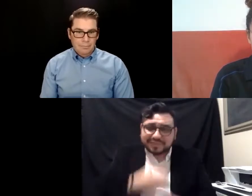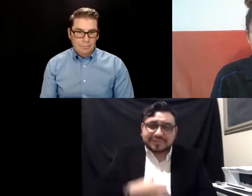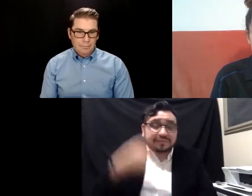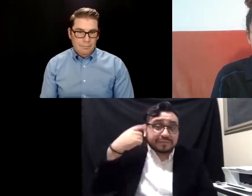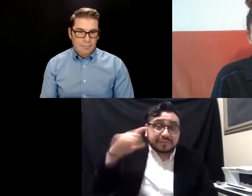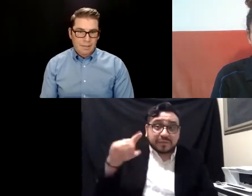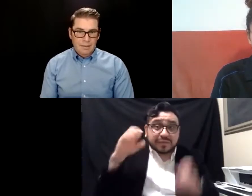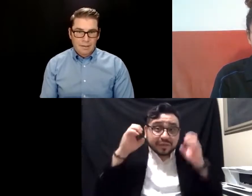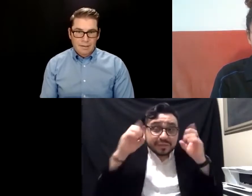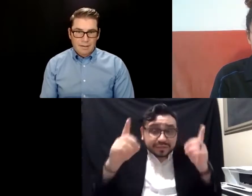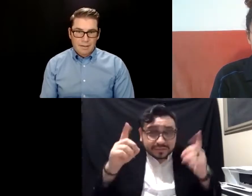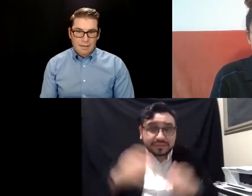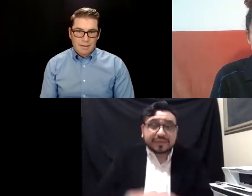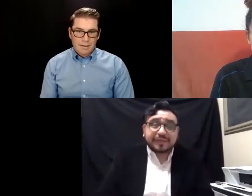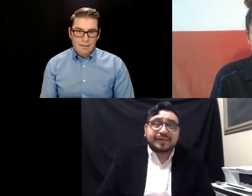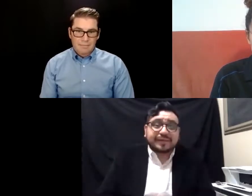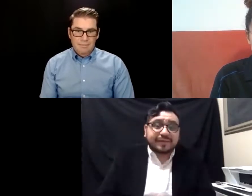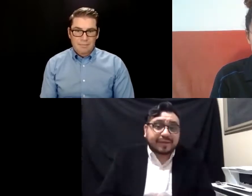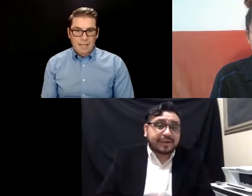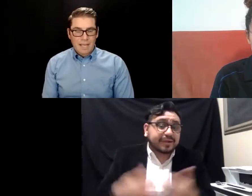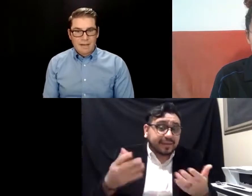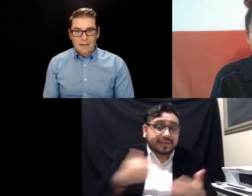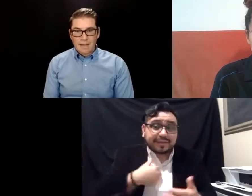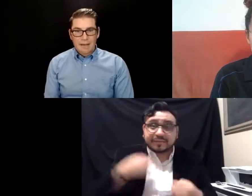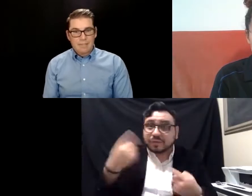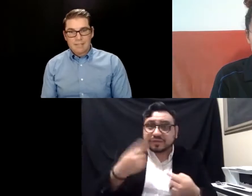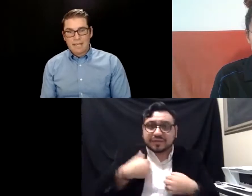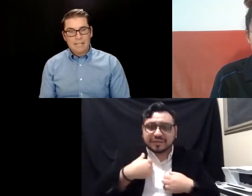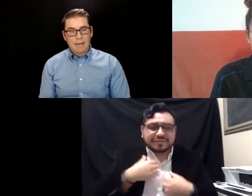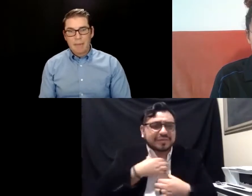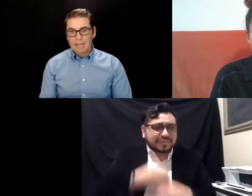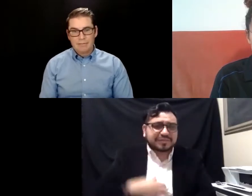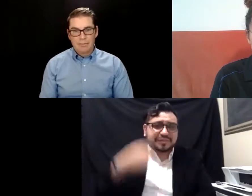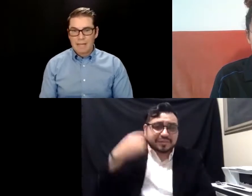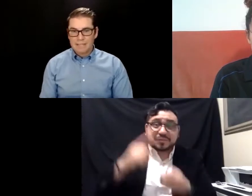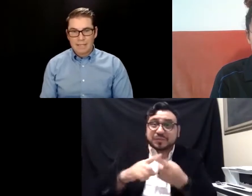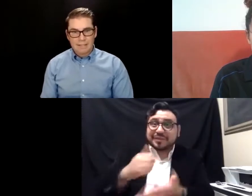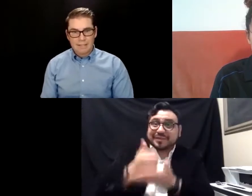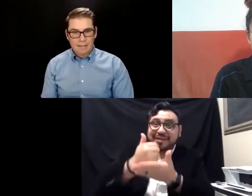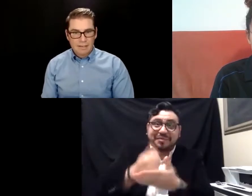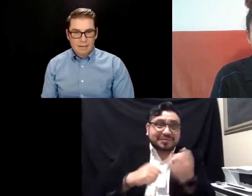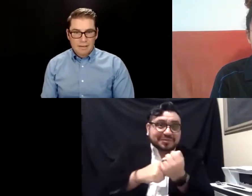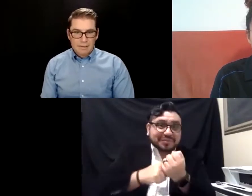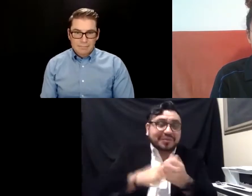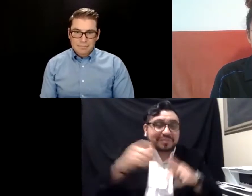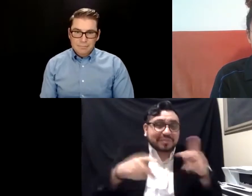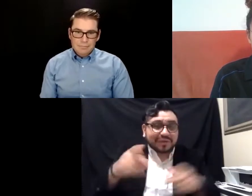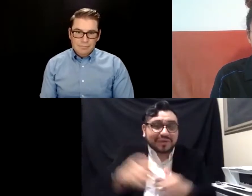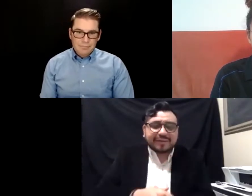And, uh, I was. I just had a passion for my education.